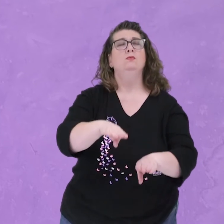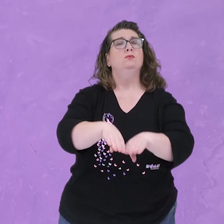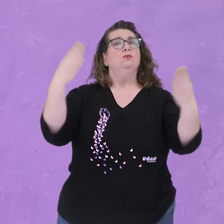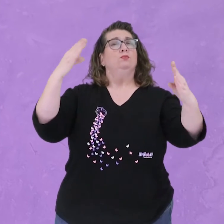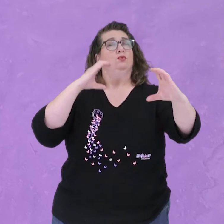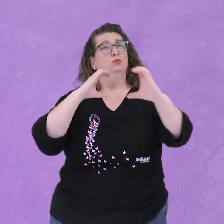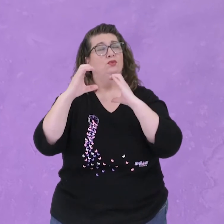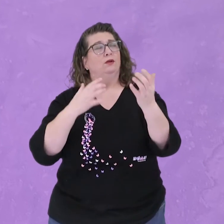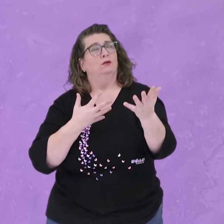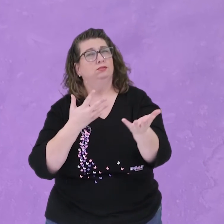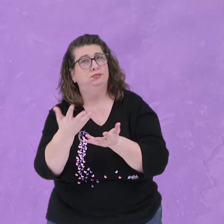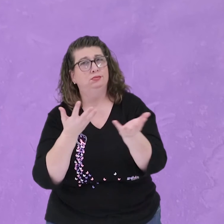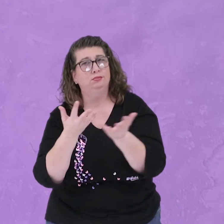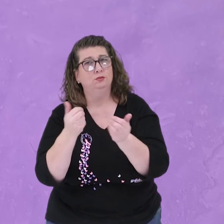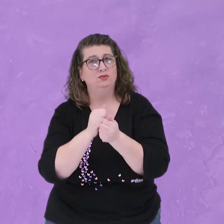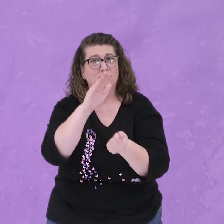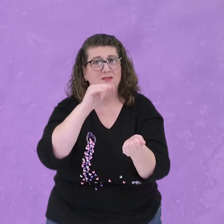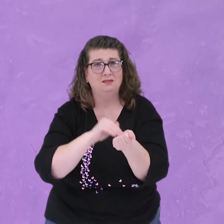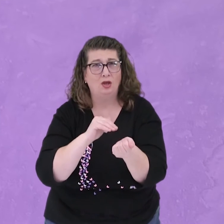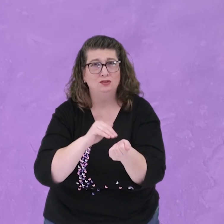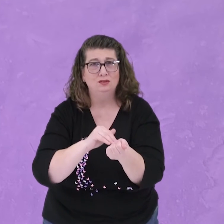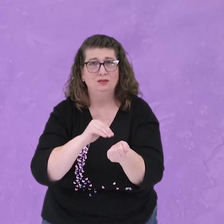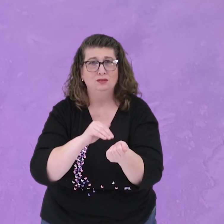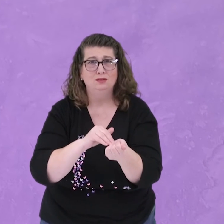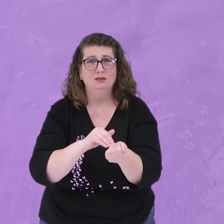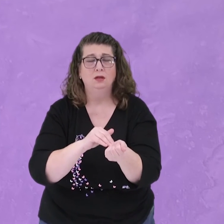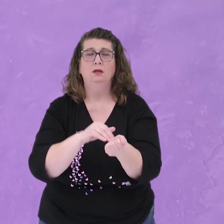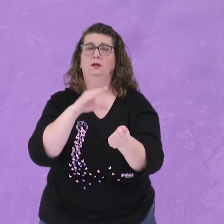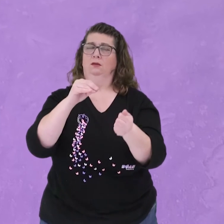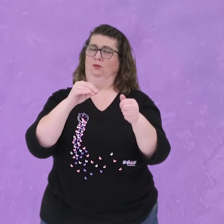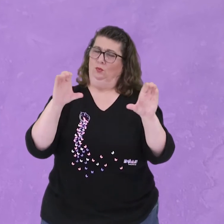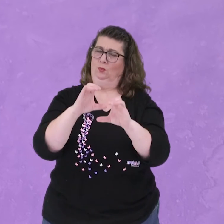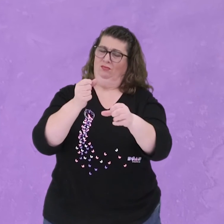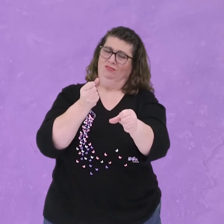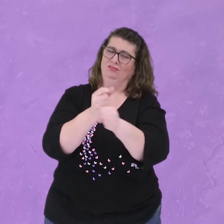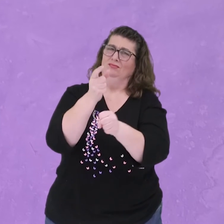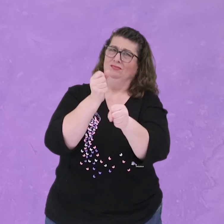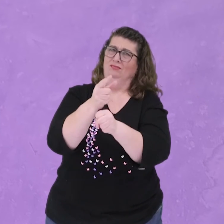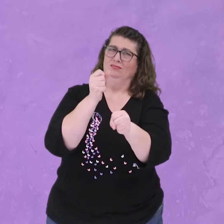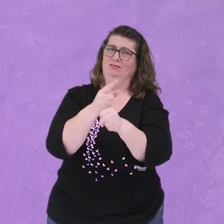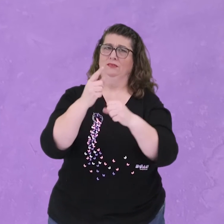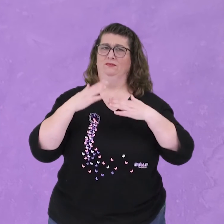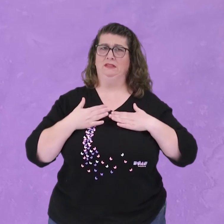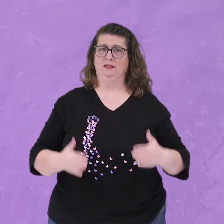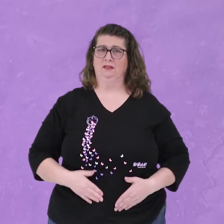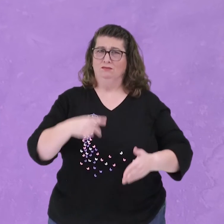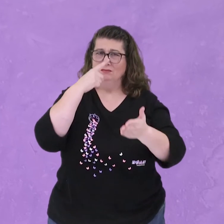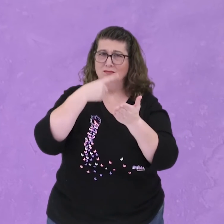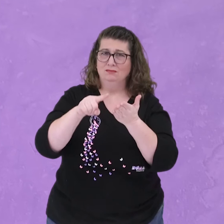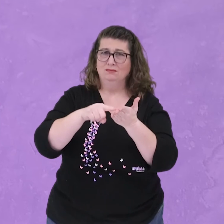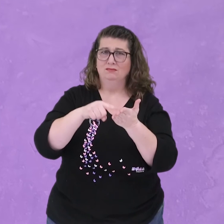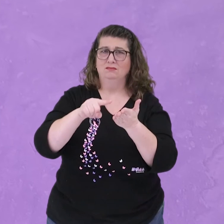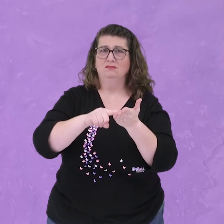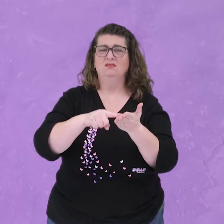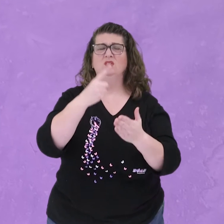Open communication with your doctor and annual physical examinations